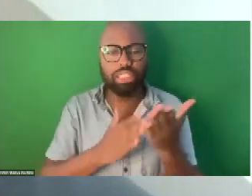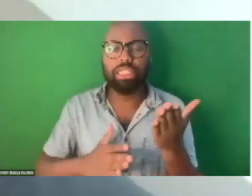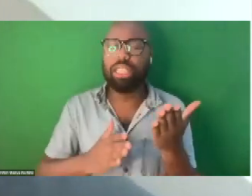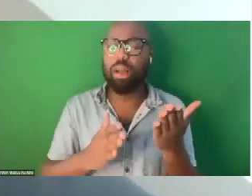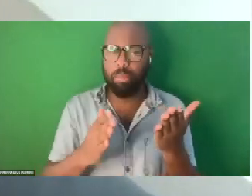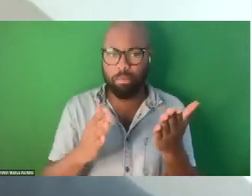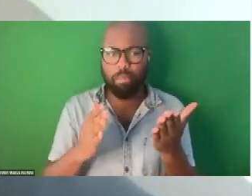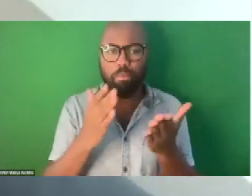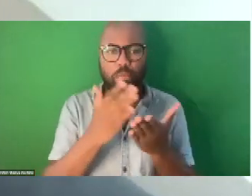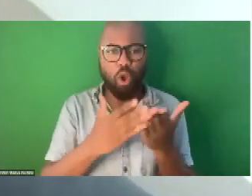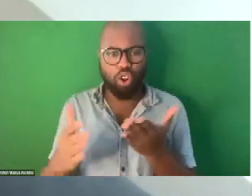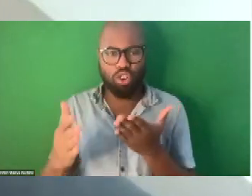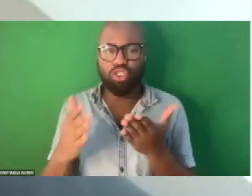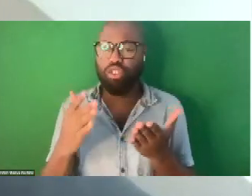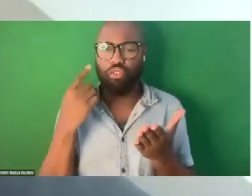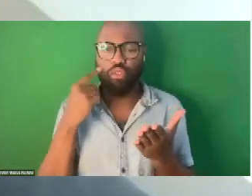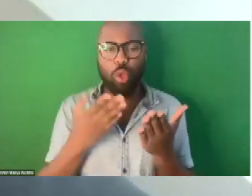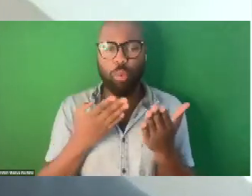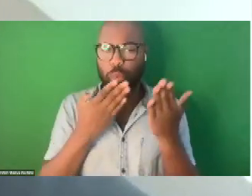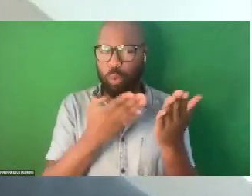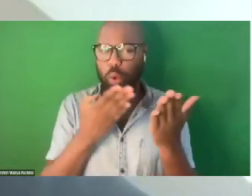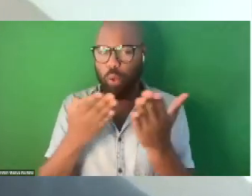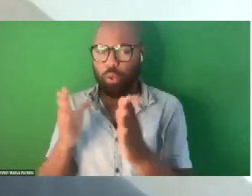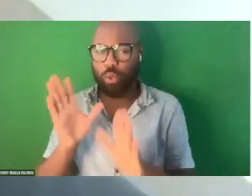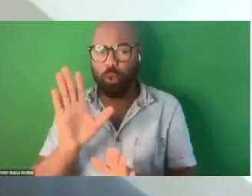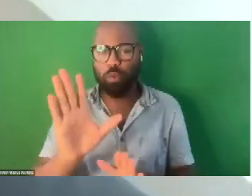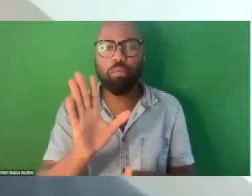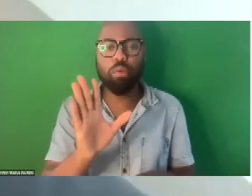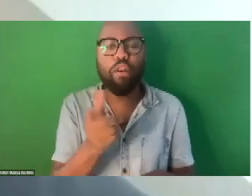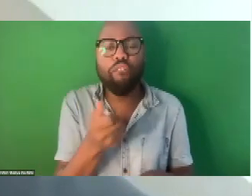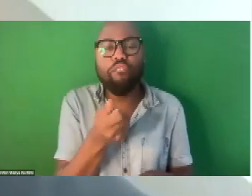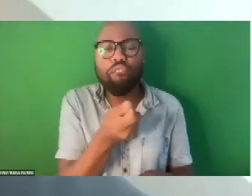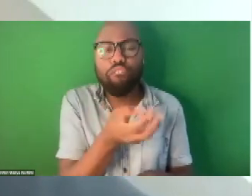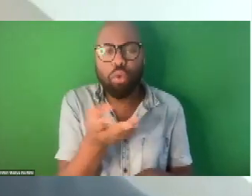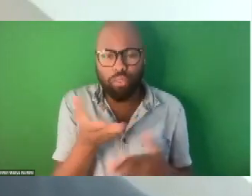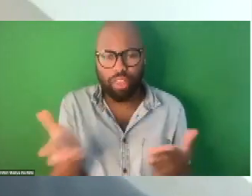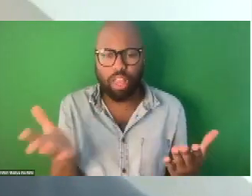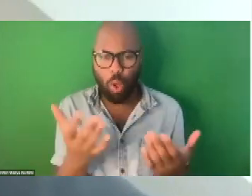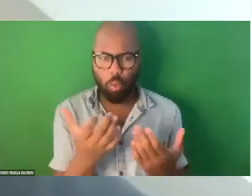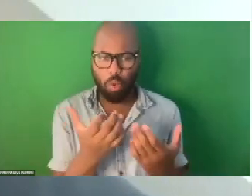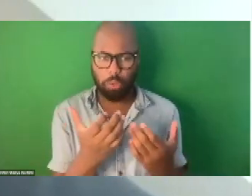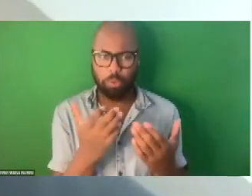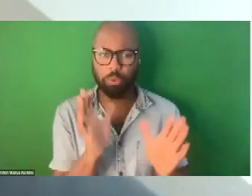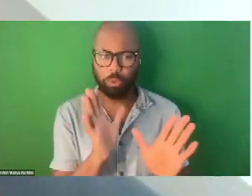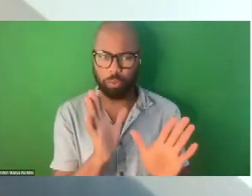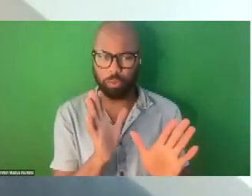I would note just a couple of things. You know, in the NPRM